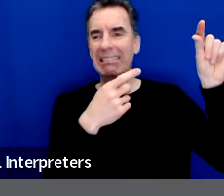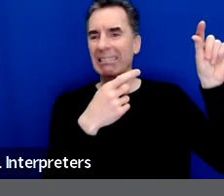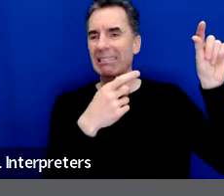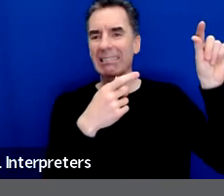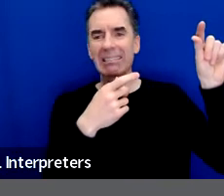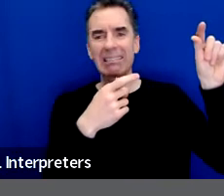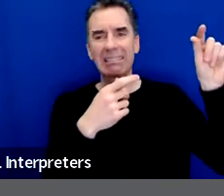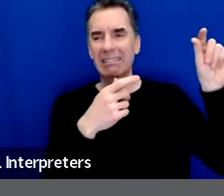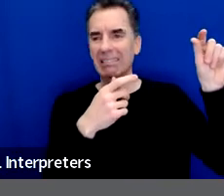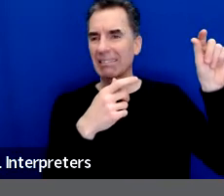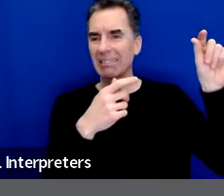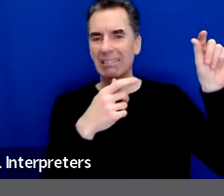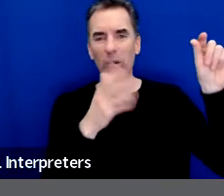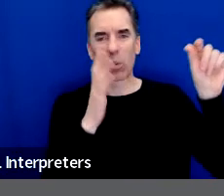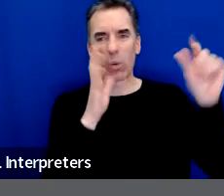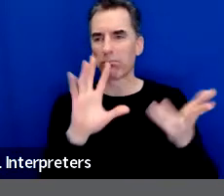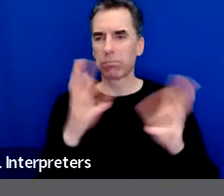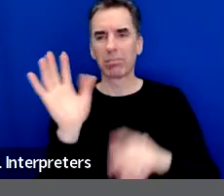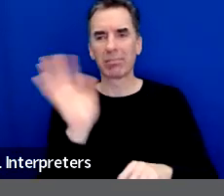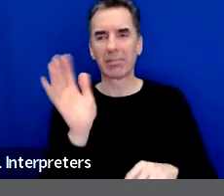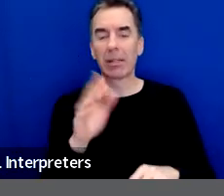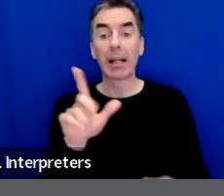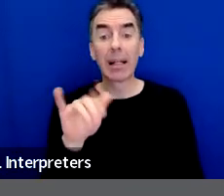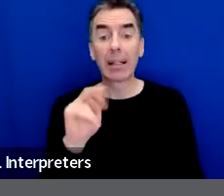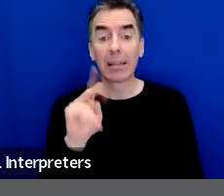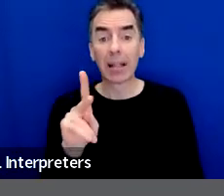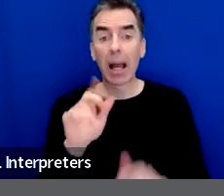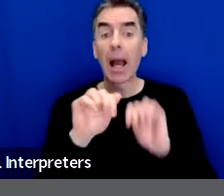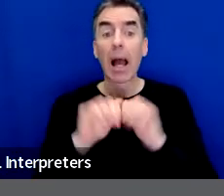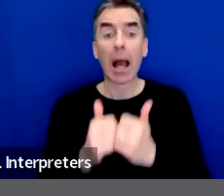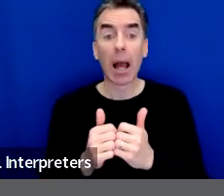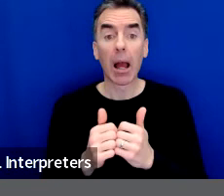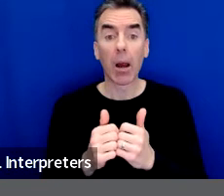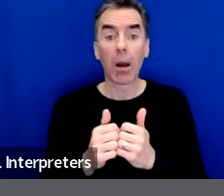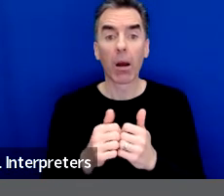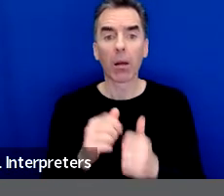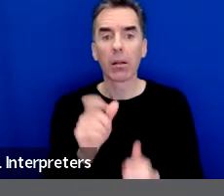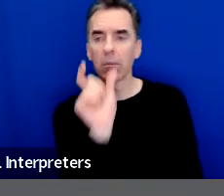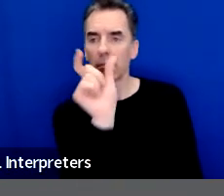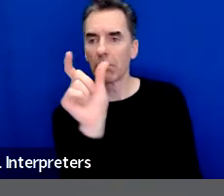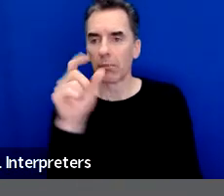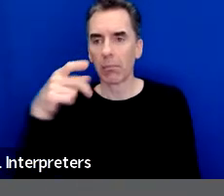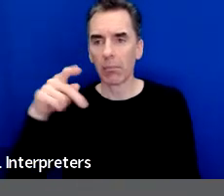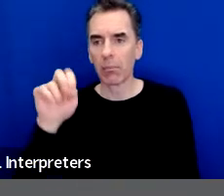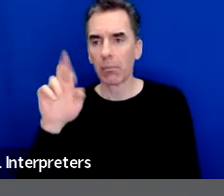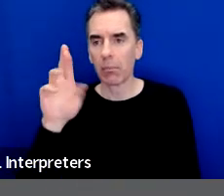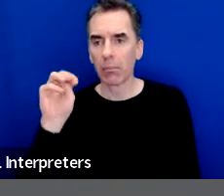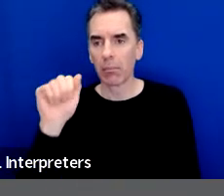So the best way to get a link directly to a resource is to find the permalink or the link to the page inside the database.